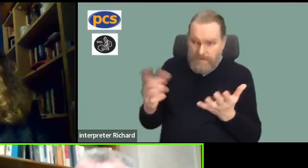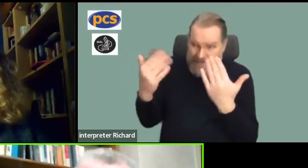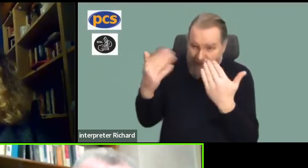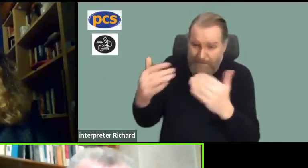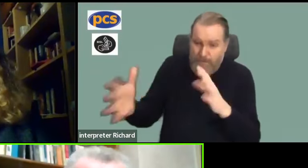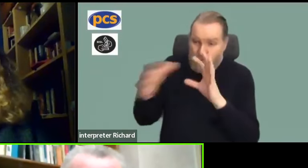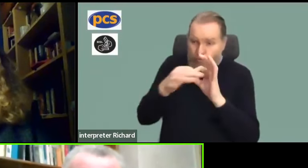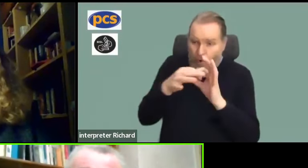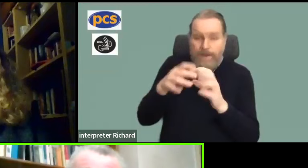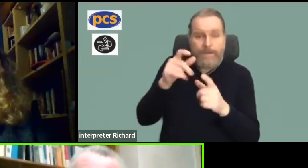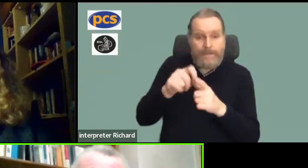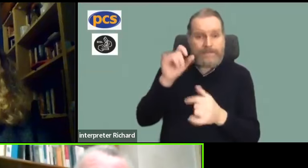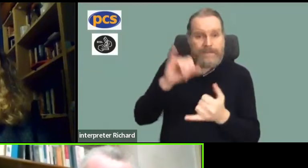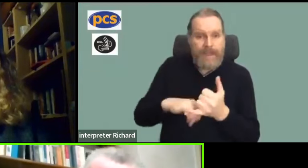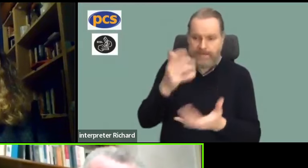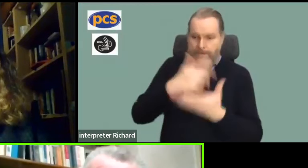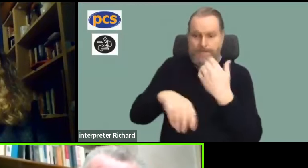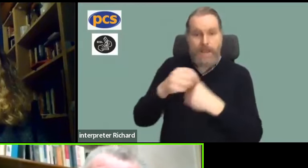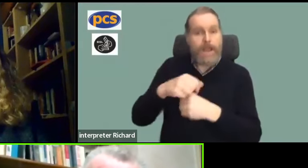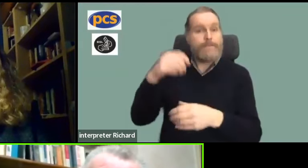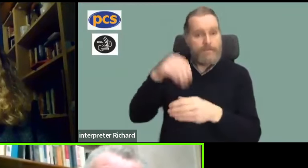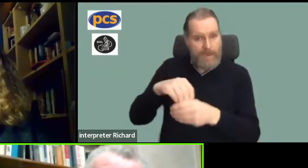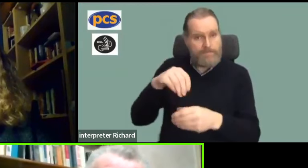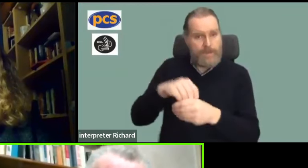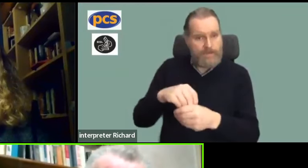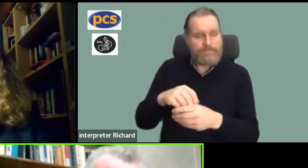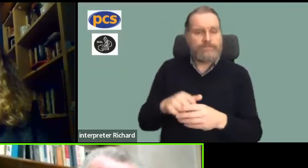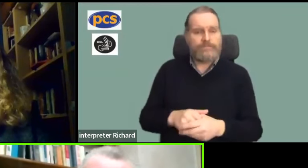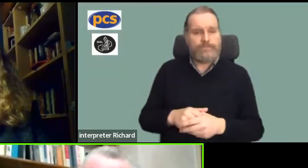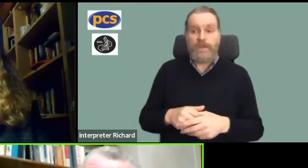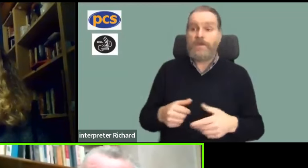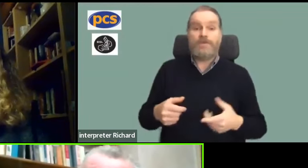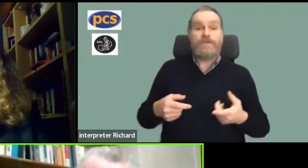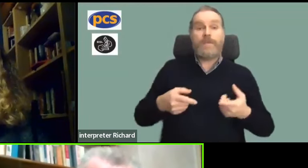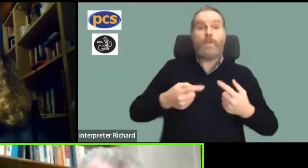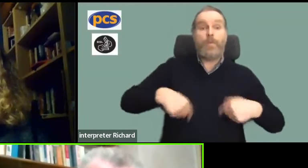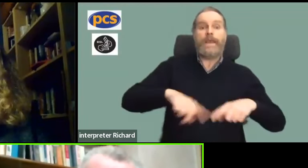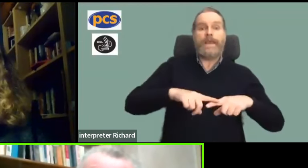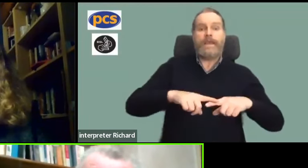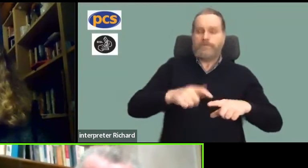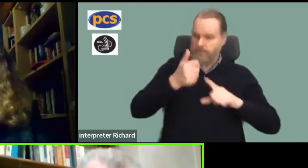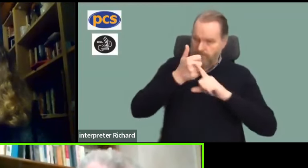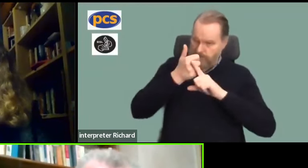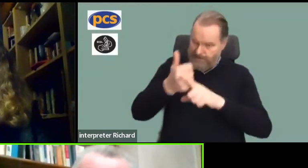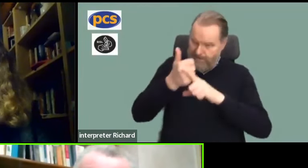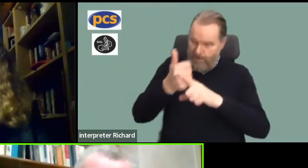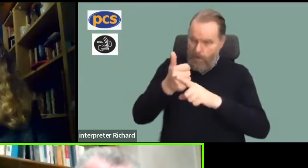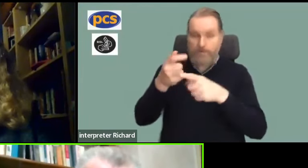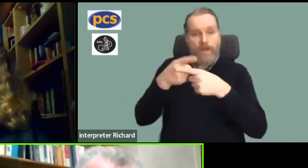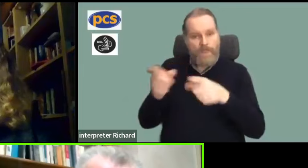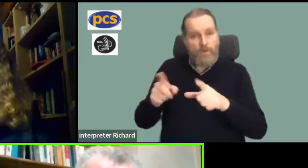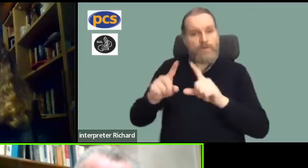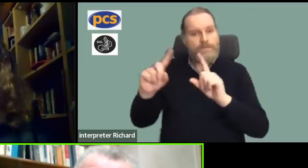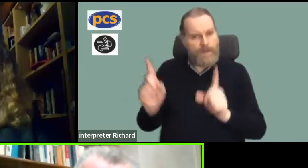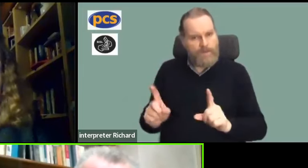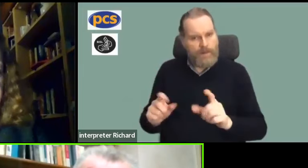strongest, best supported strike they've ever seen, and strike they've ever seen. And then, for all the rest of us then, for all the rest of us, apart from just provide ng ng solidarity that we are